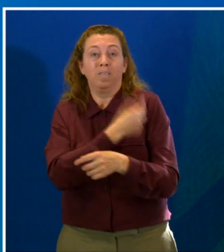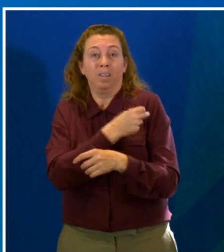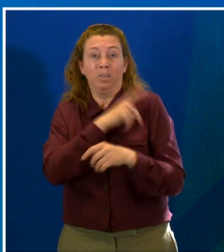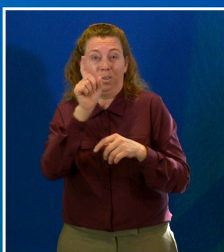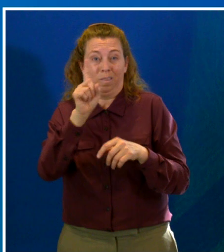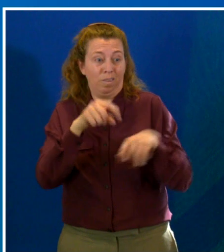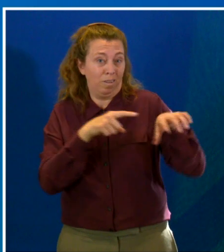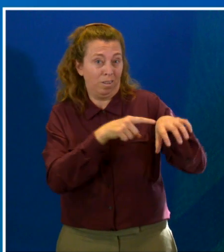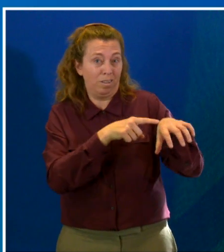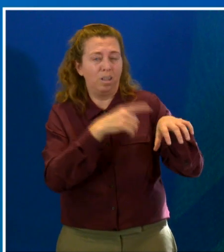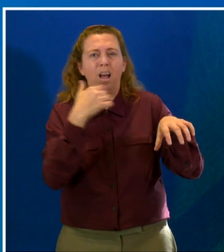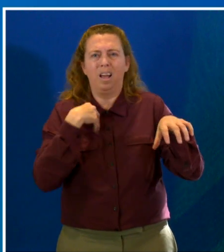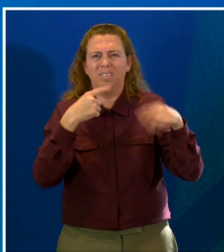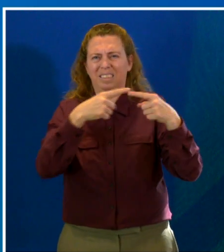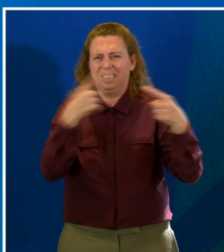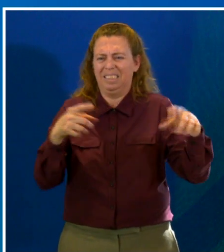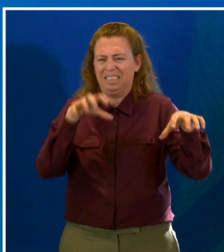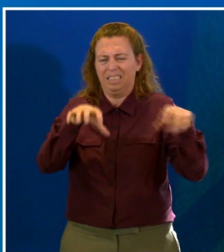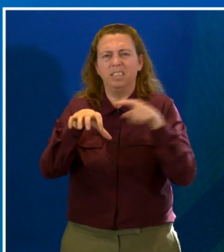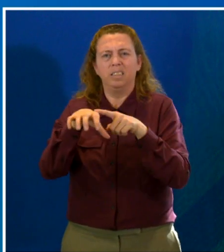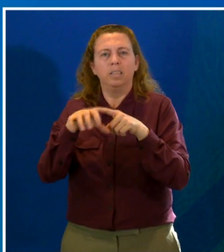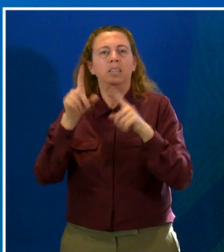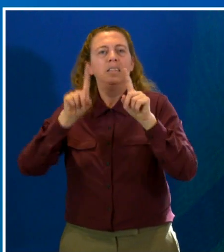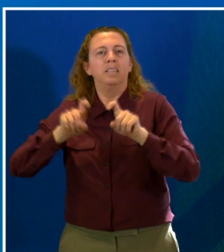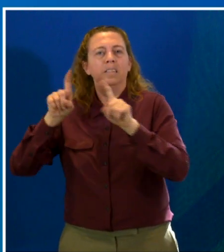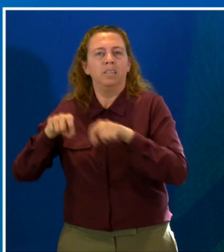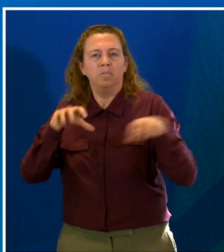If you've been exposed to someone who tested positive for